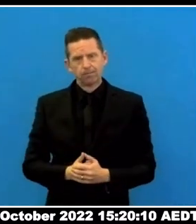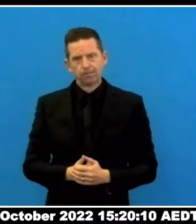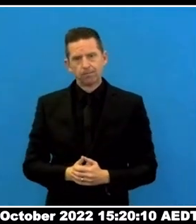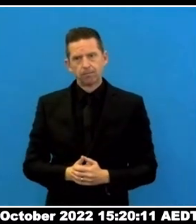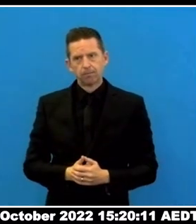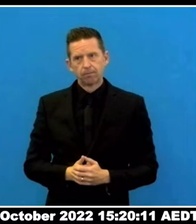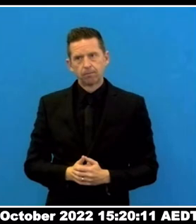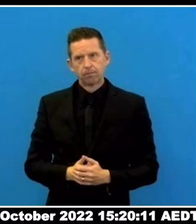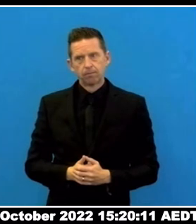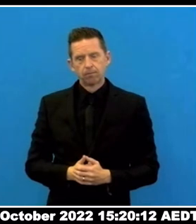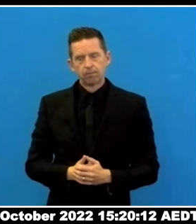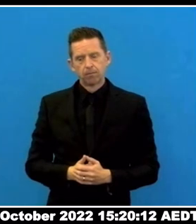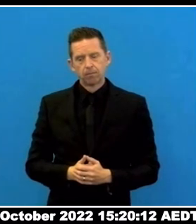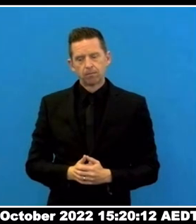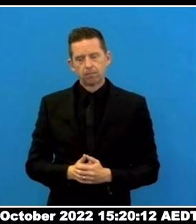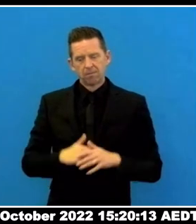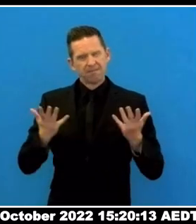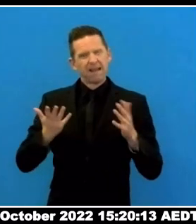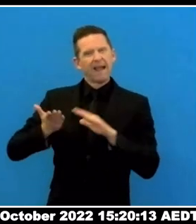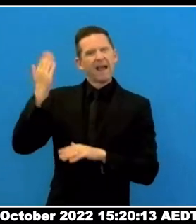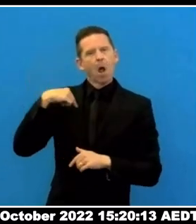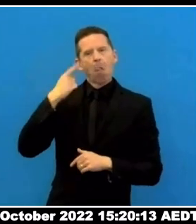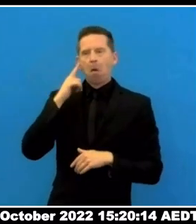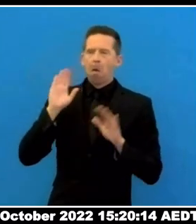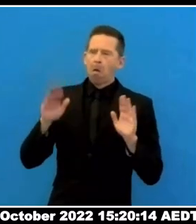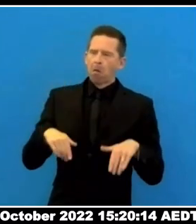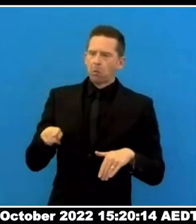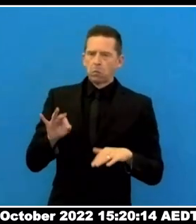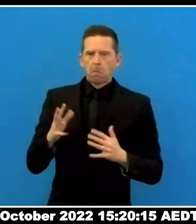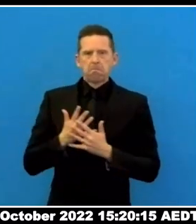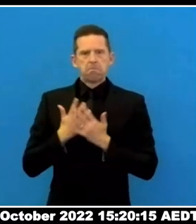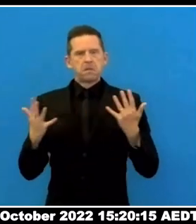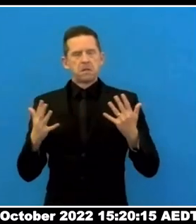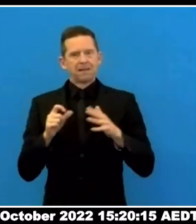taking this in serious or considering this is because